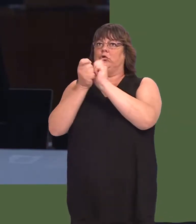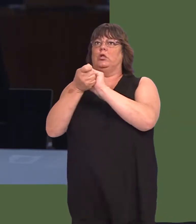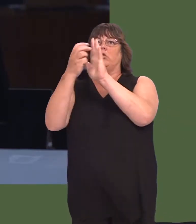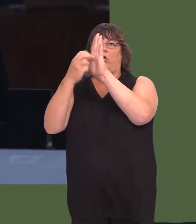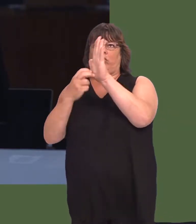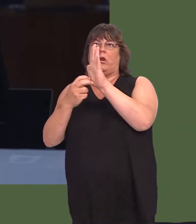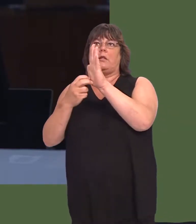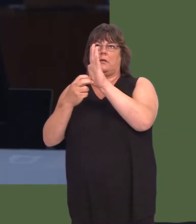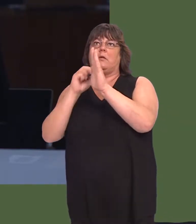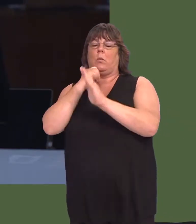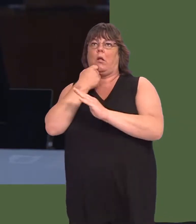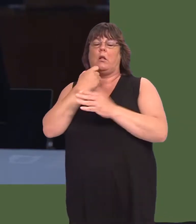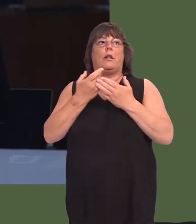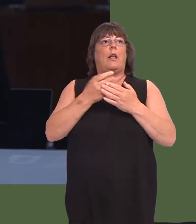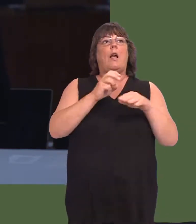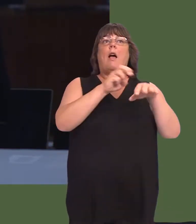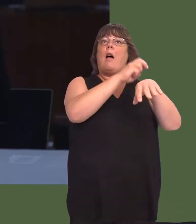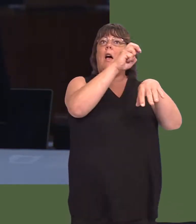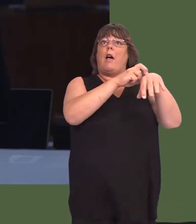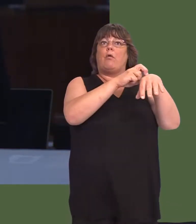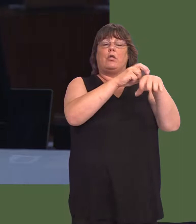The Irish Government, although, of course, Irelandís staying within the European Union,